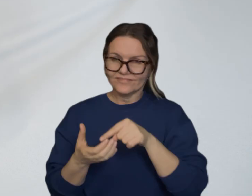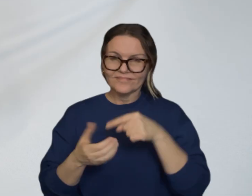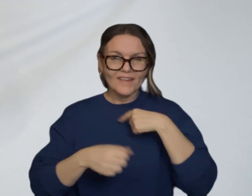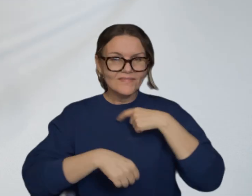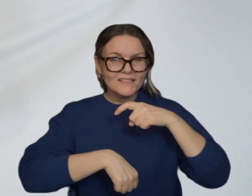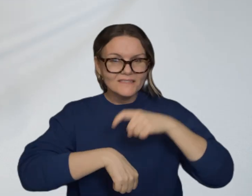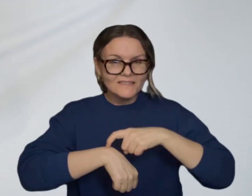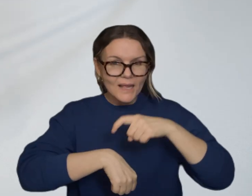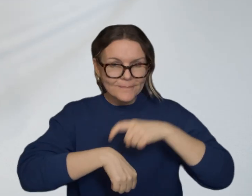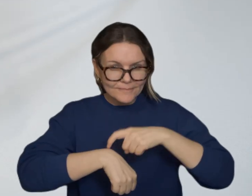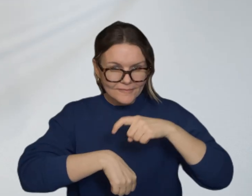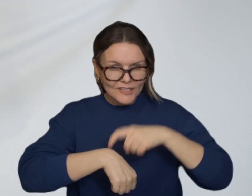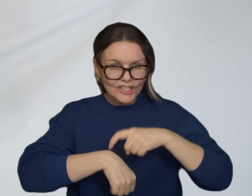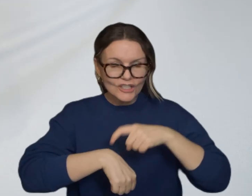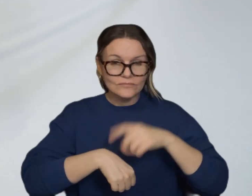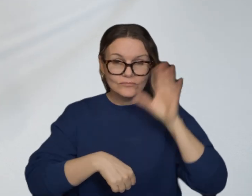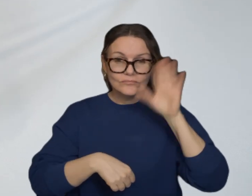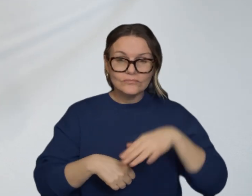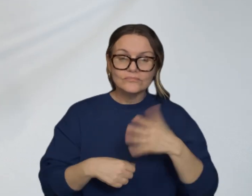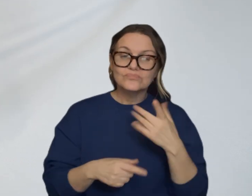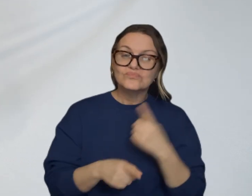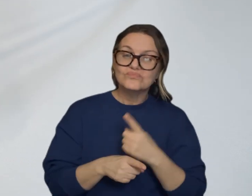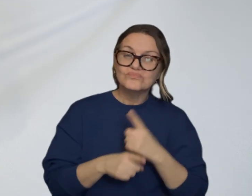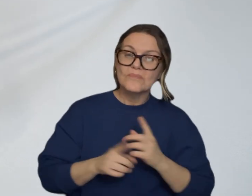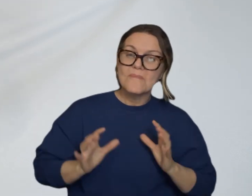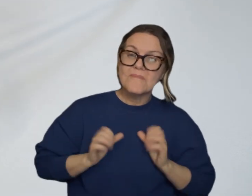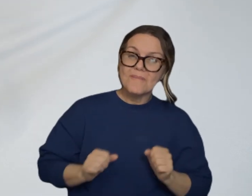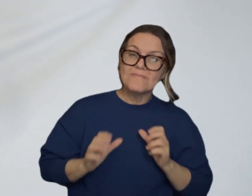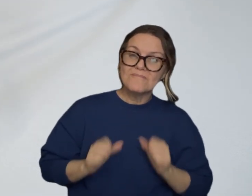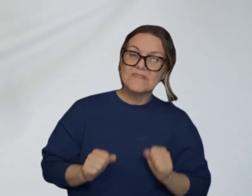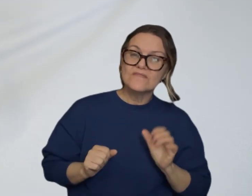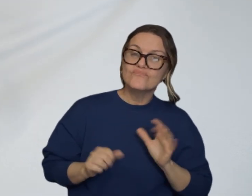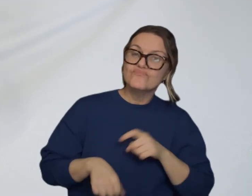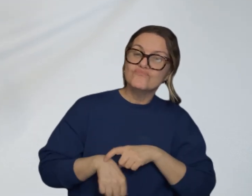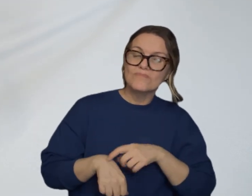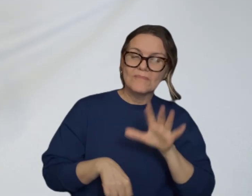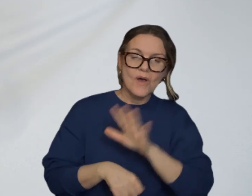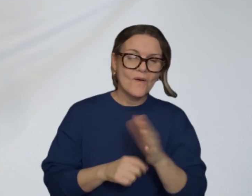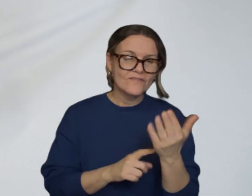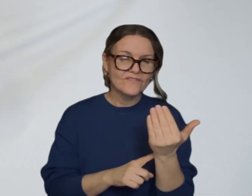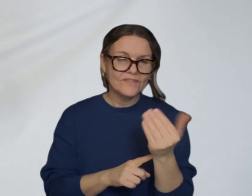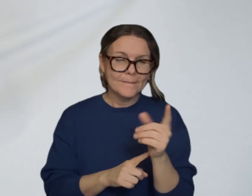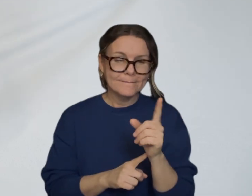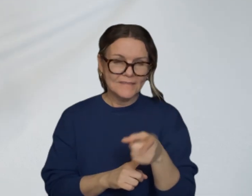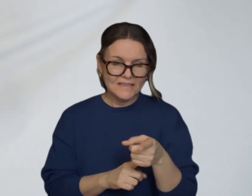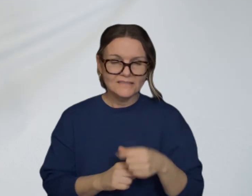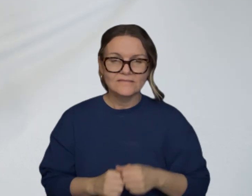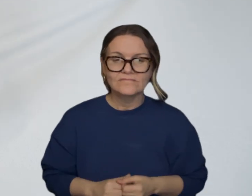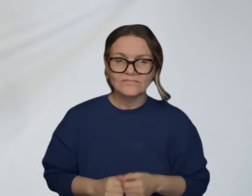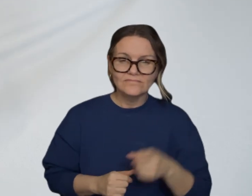are around 15 minutes when you finish pumping all you need to do is touch the power button just once